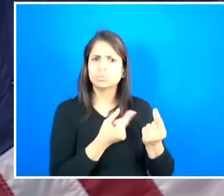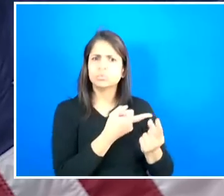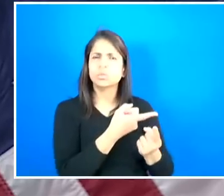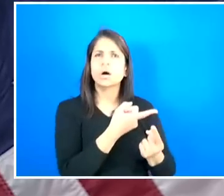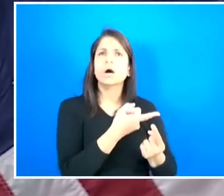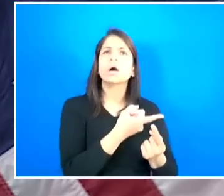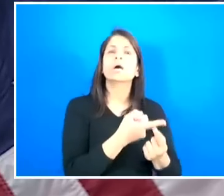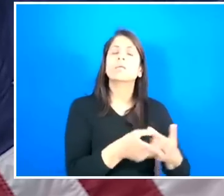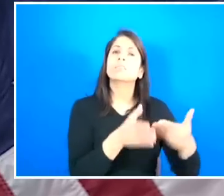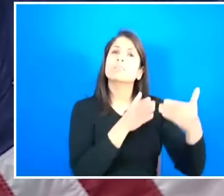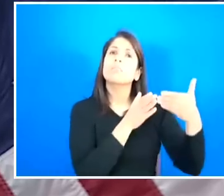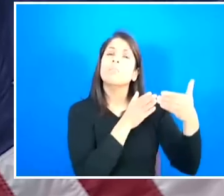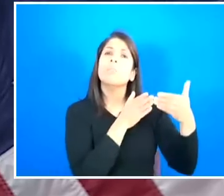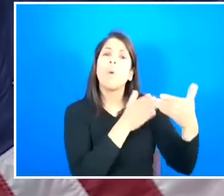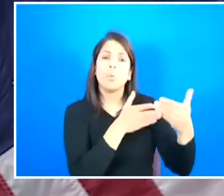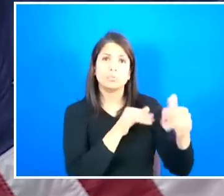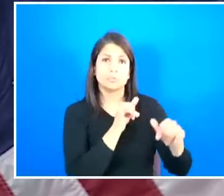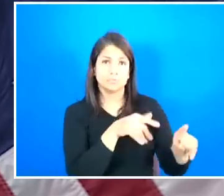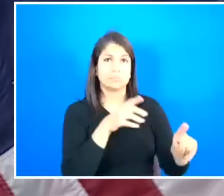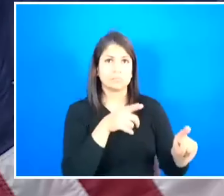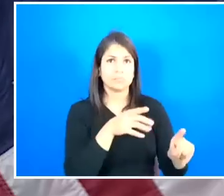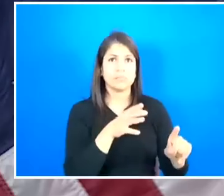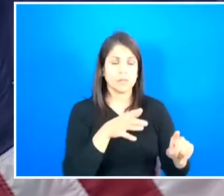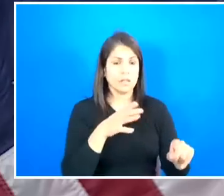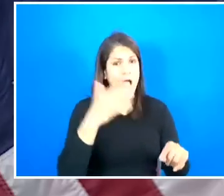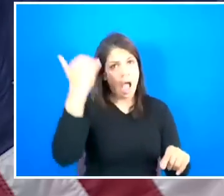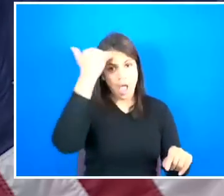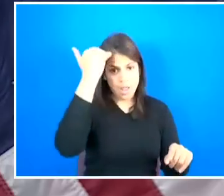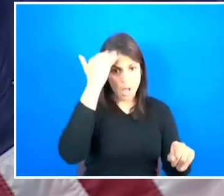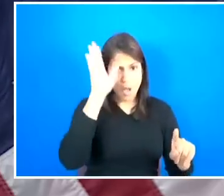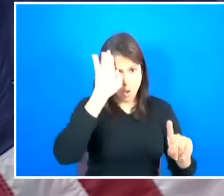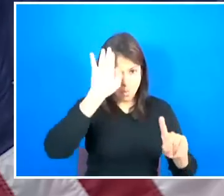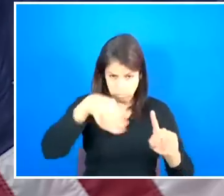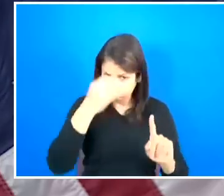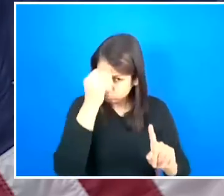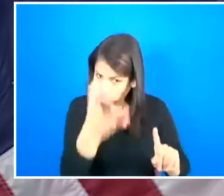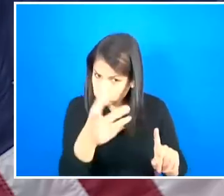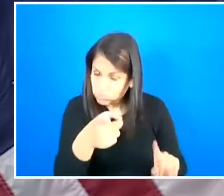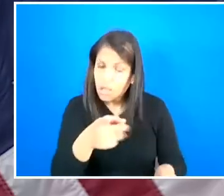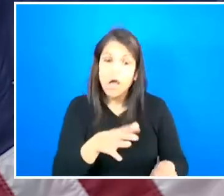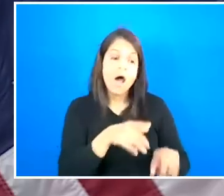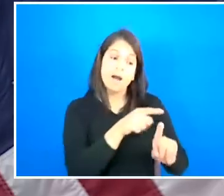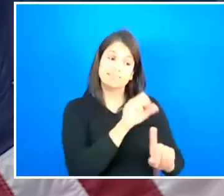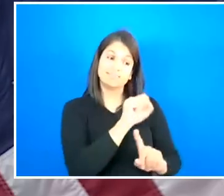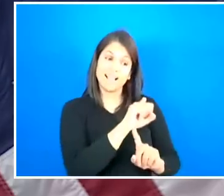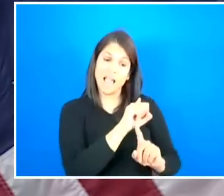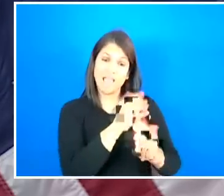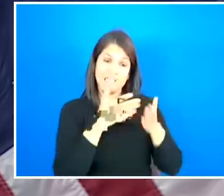ONE, THERE WILL BE CUTS TO NYC RRFEY. THAT WILL CERTAINLY BE REFLECTED IN THE